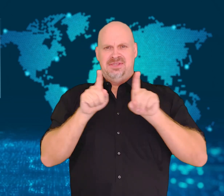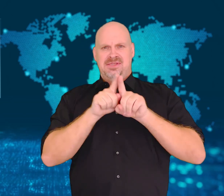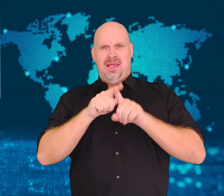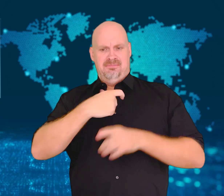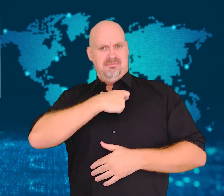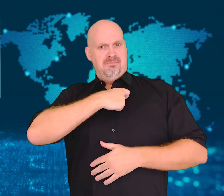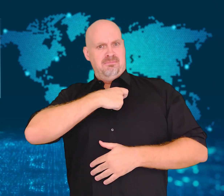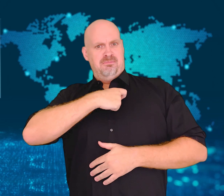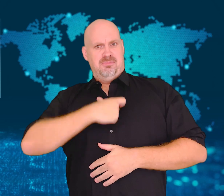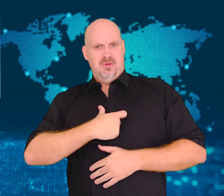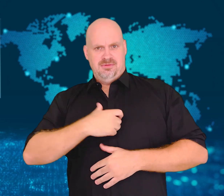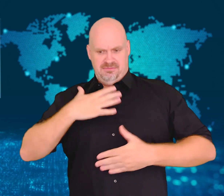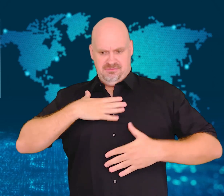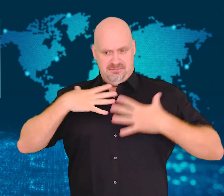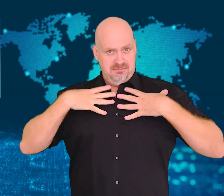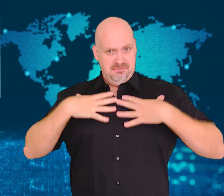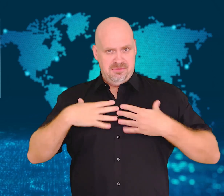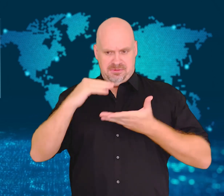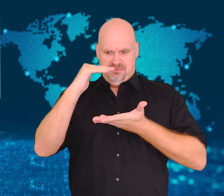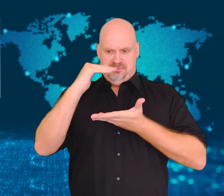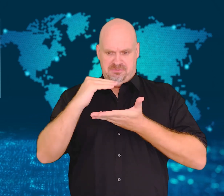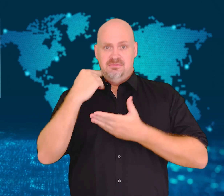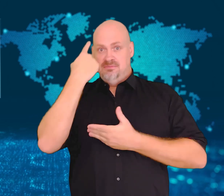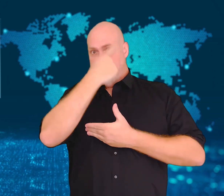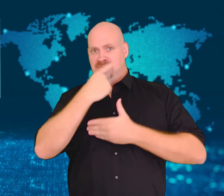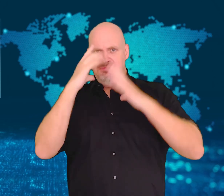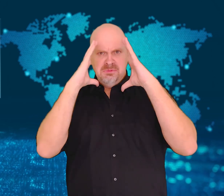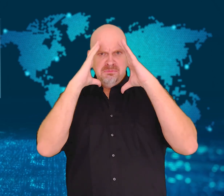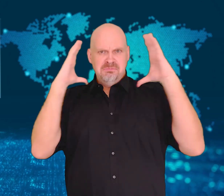Many rest on large stone pedestals.